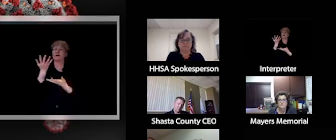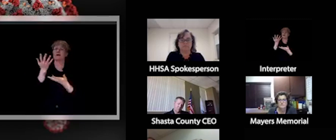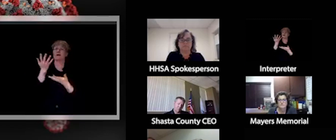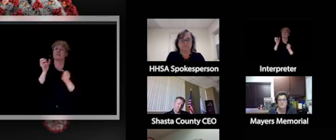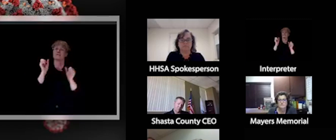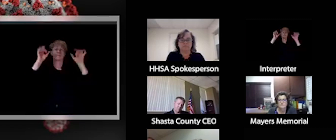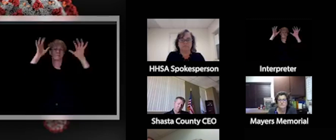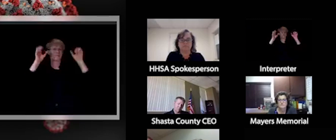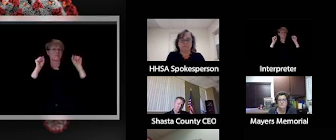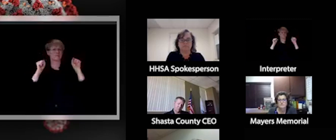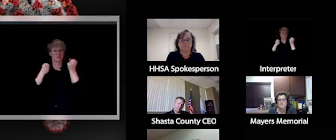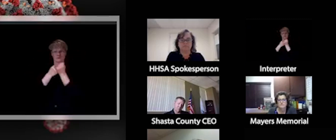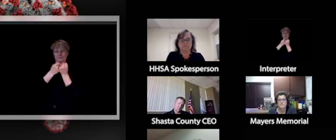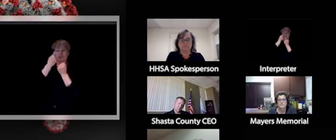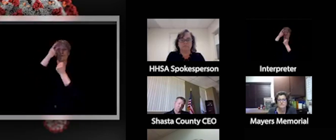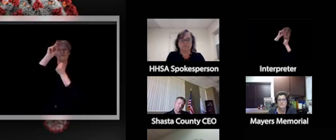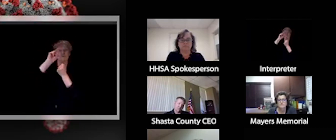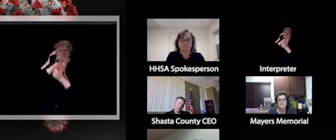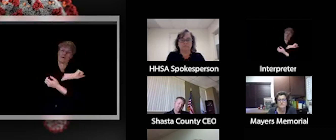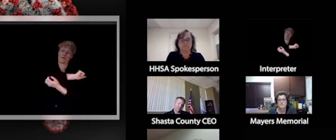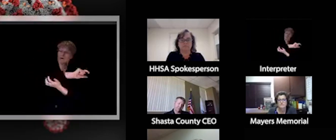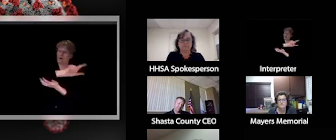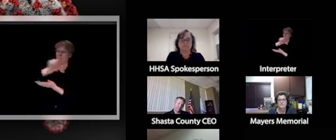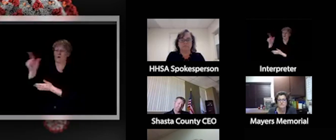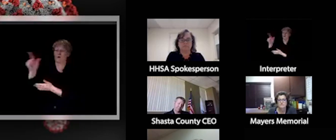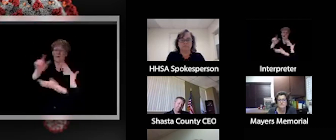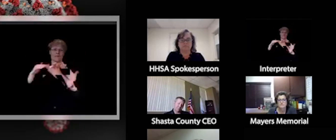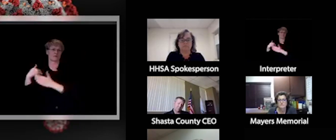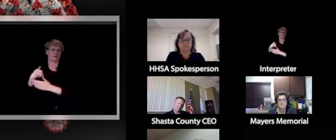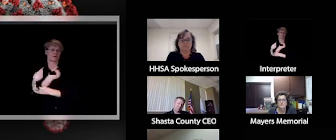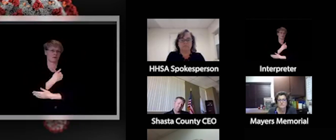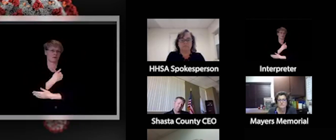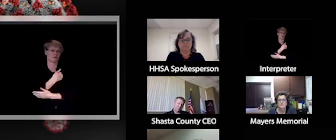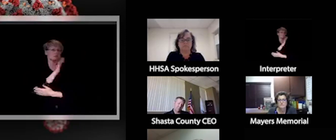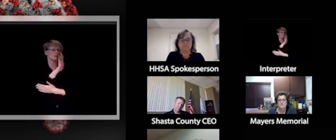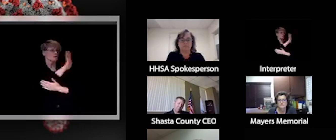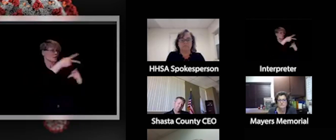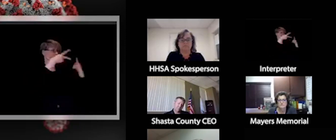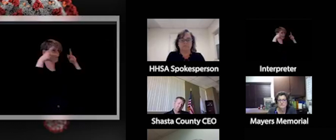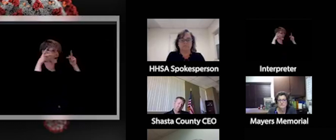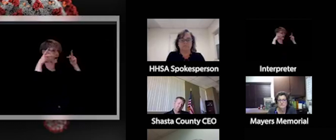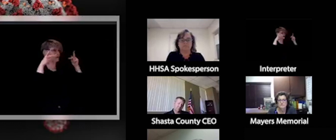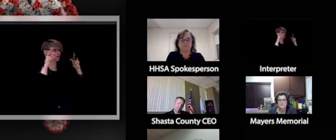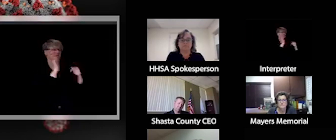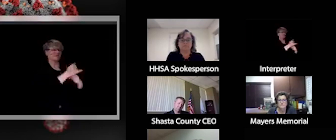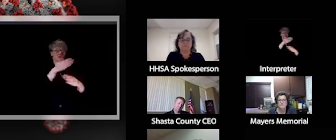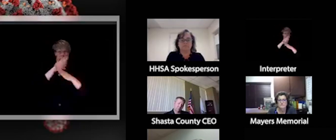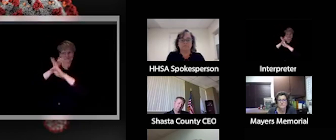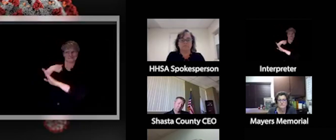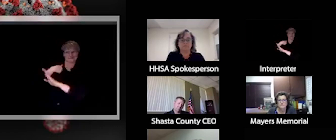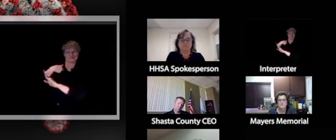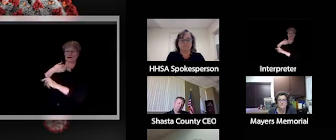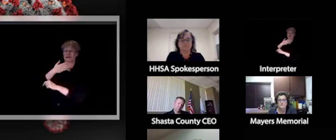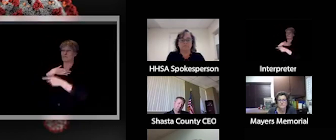because, again, your mask protects me and my mask protects you. So, it’s not that